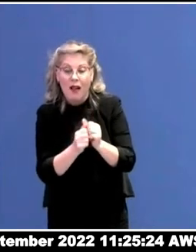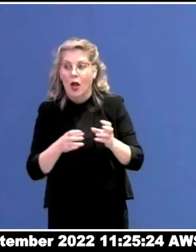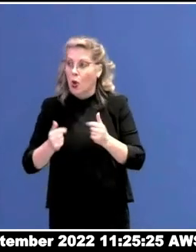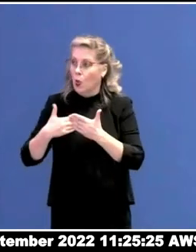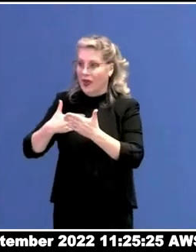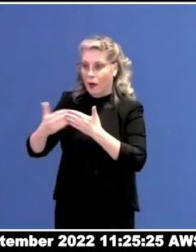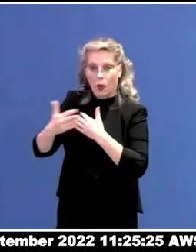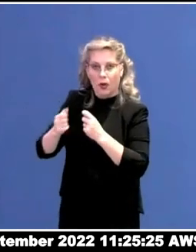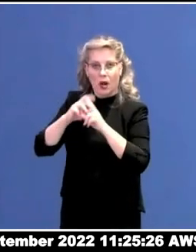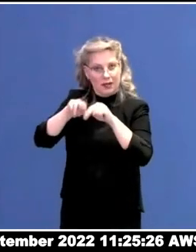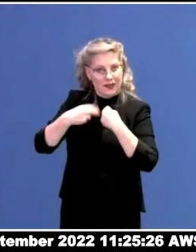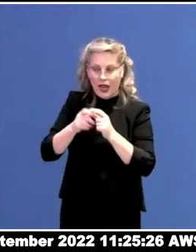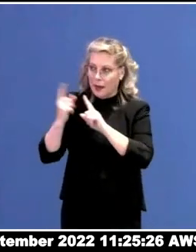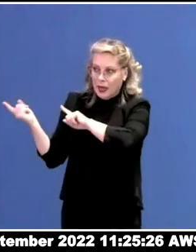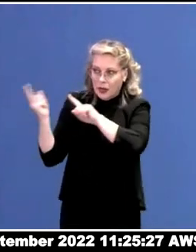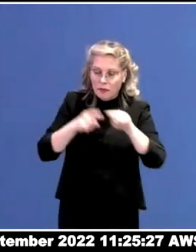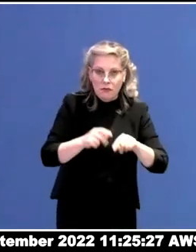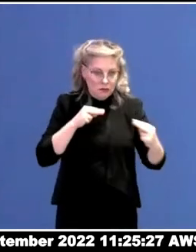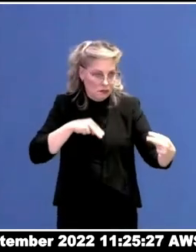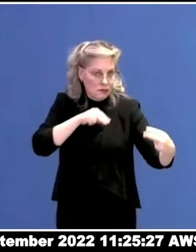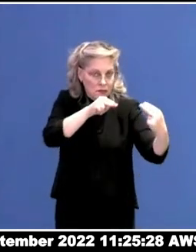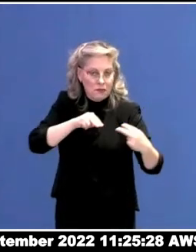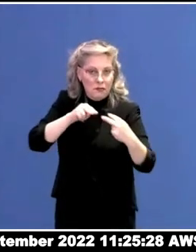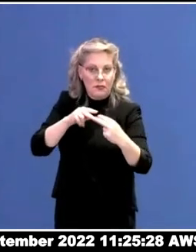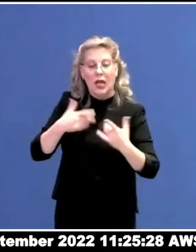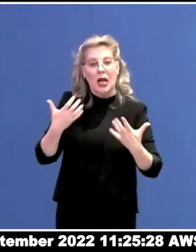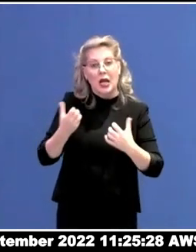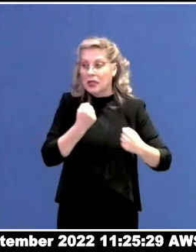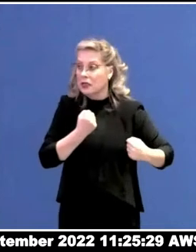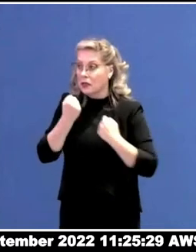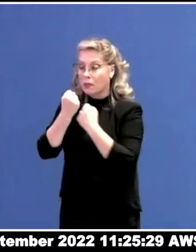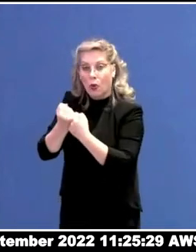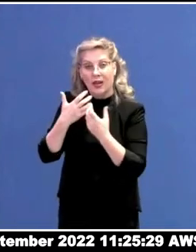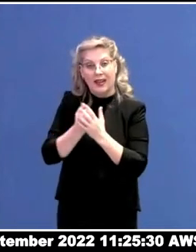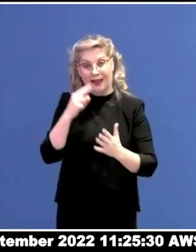to it and make sure that there was support for the younger person in particular, knowing